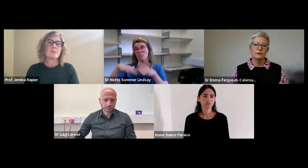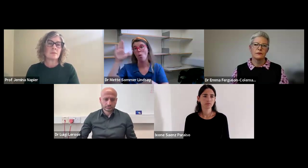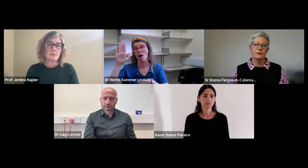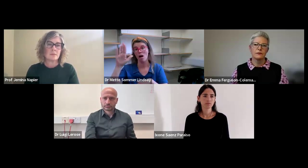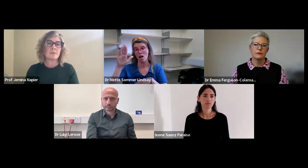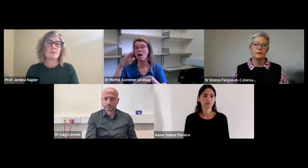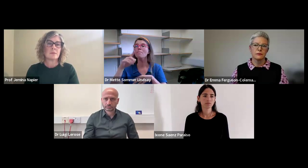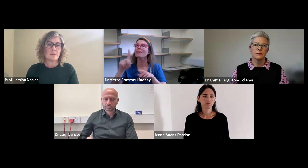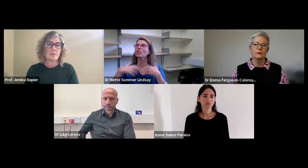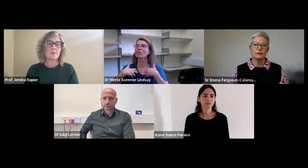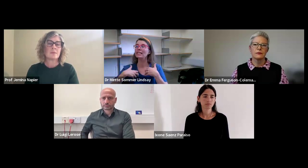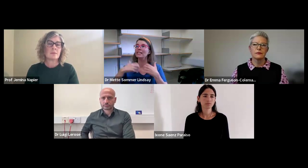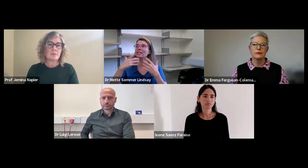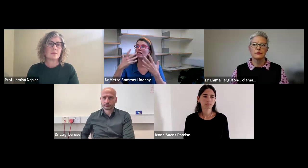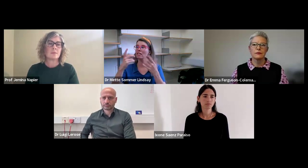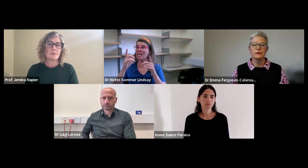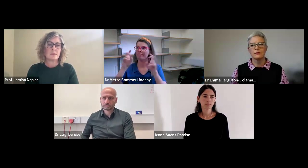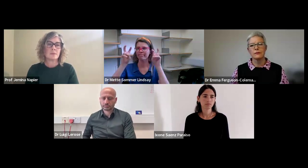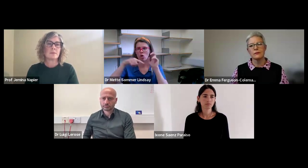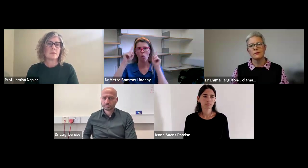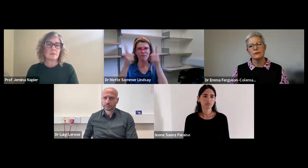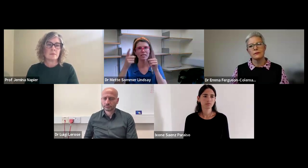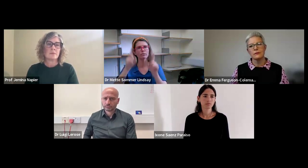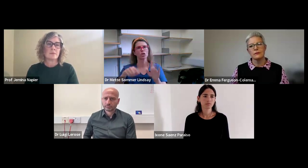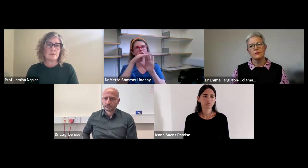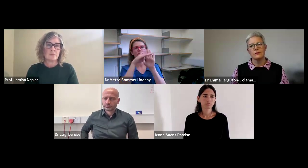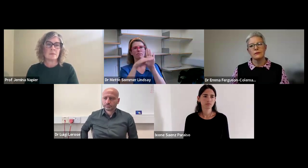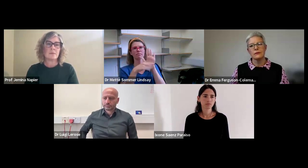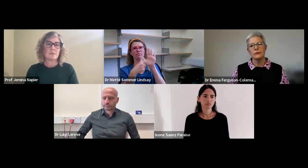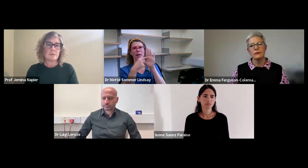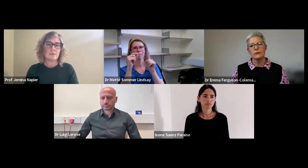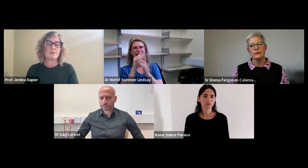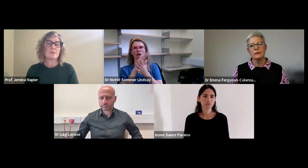the deaf academic world; we really need to look at targeting recruitment of people from different